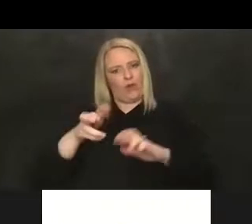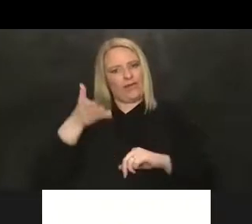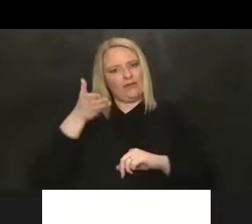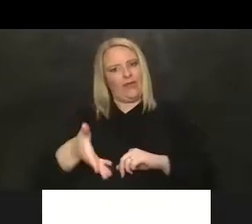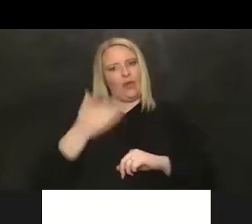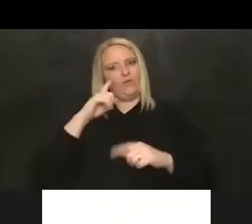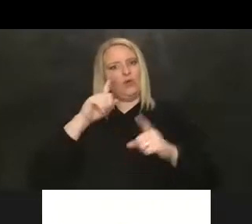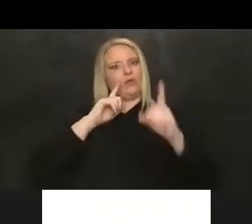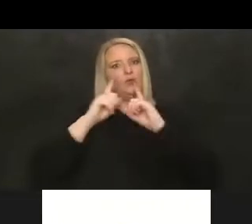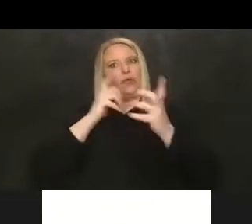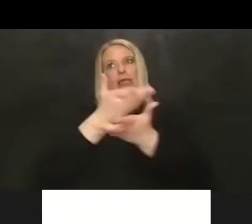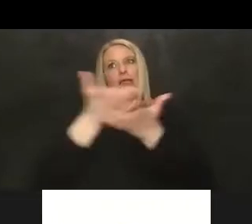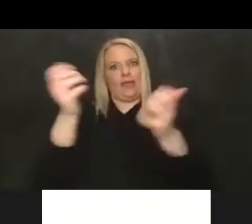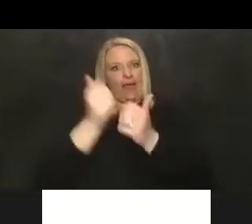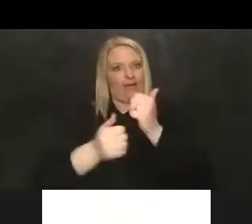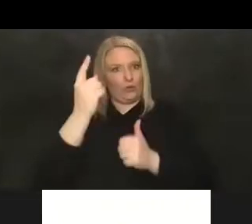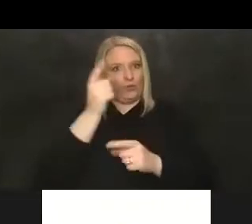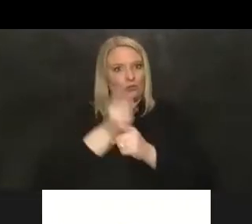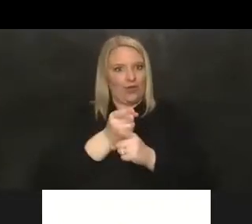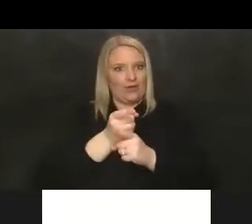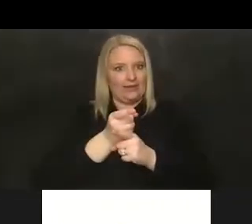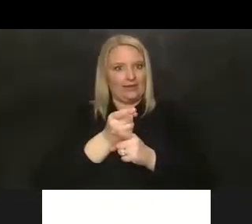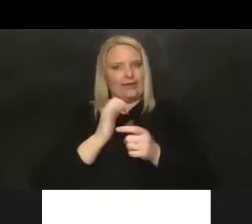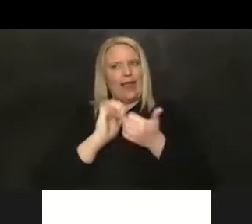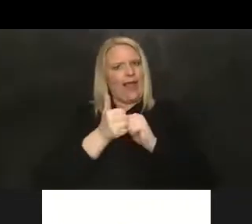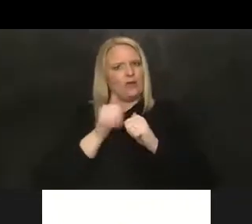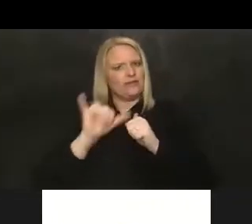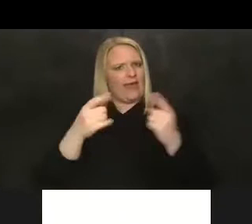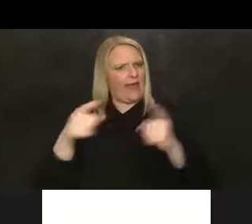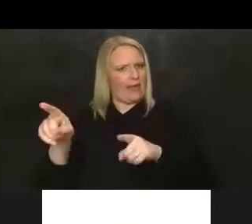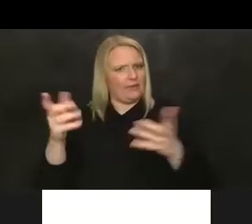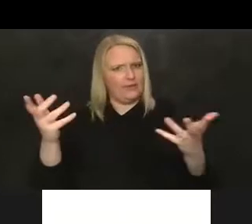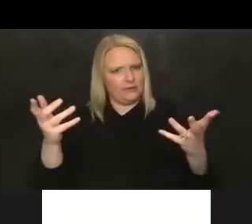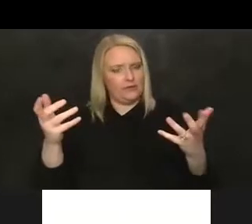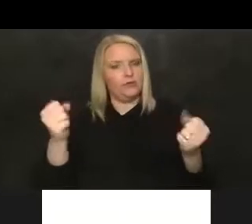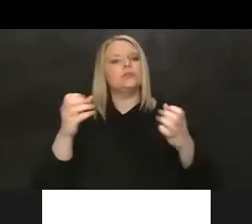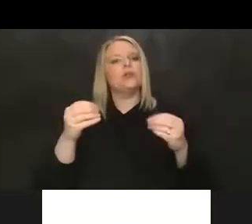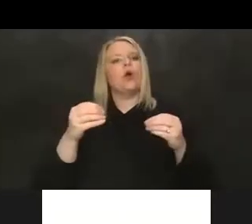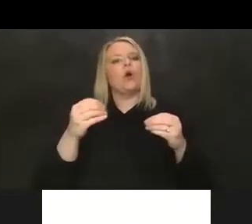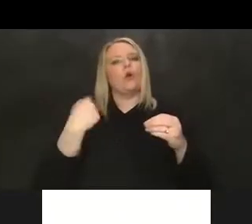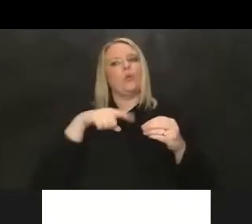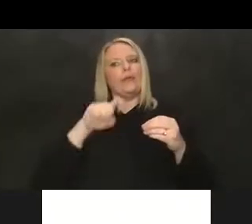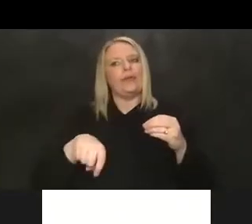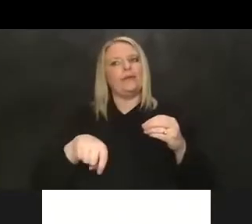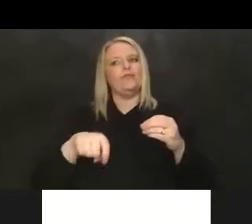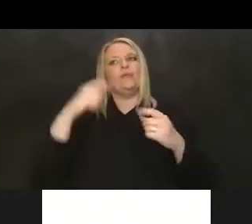with everybody, right? How do I do that? So it really makes us think about a theater that is completely